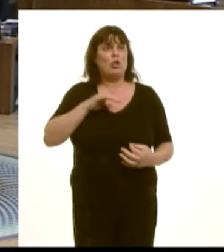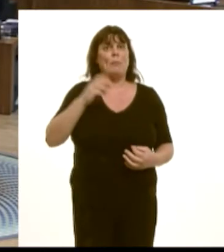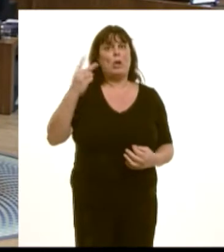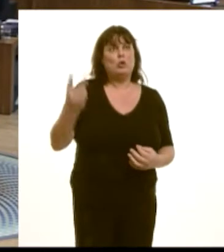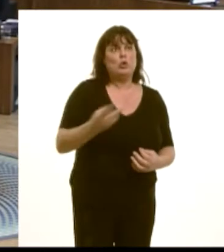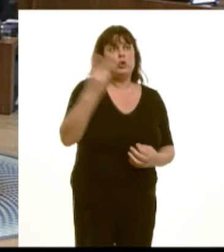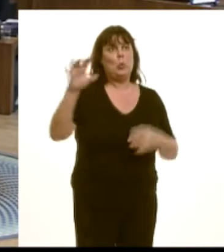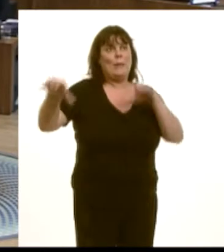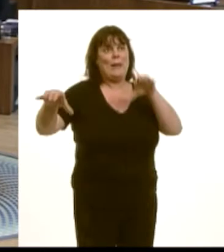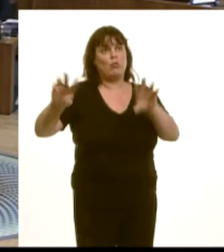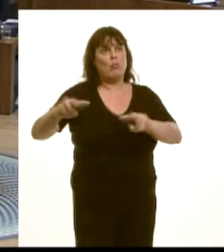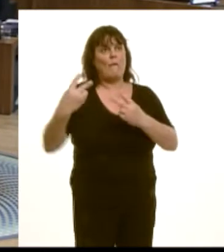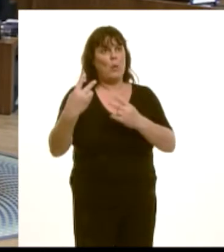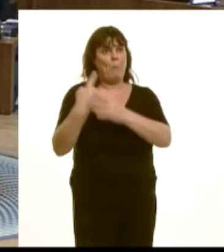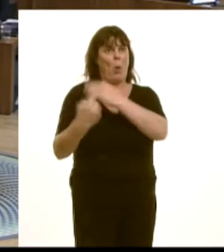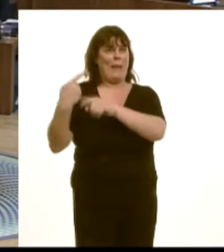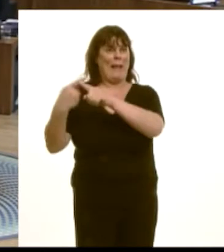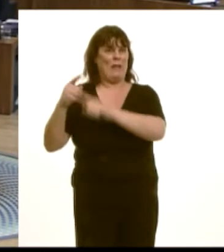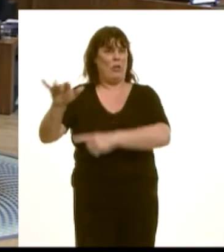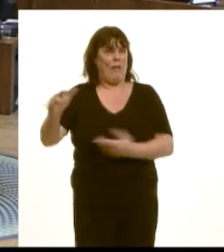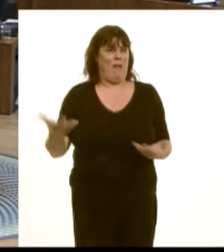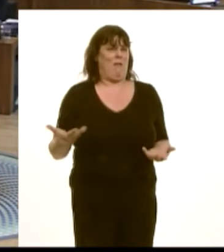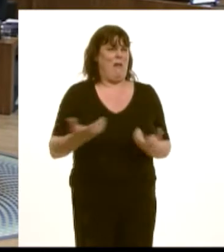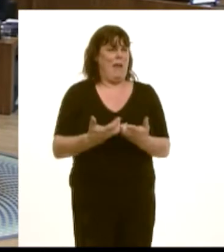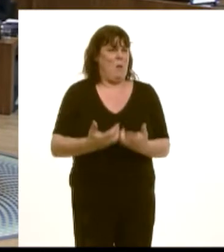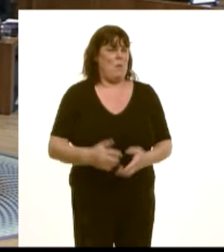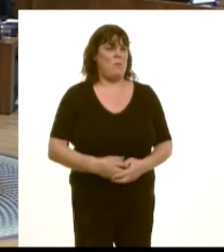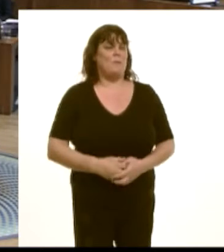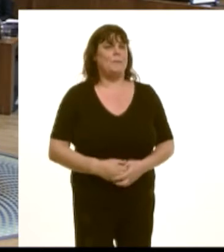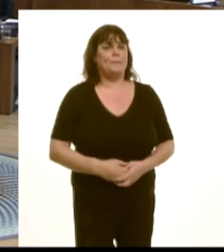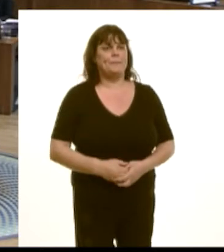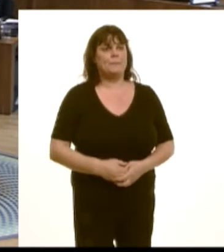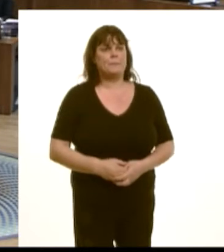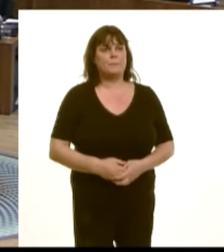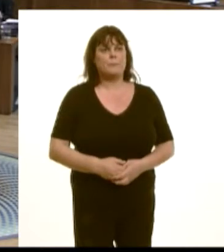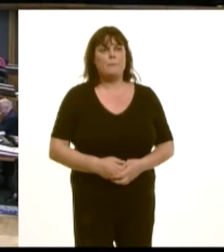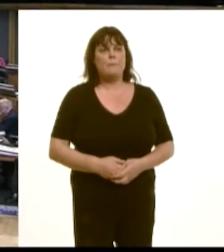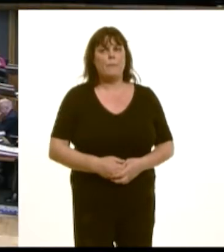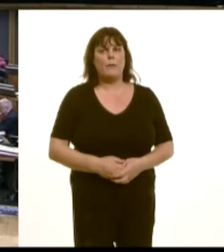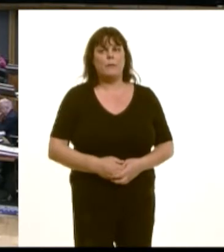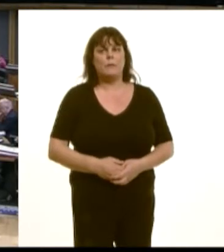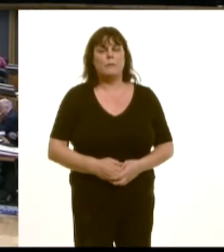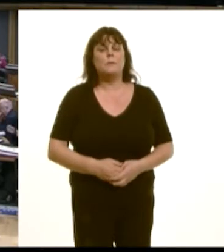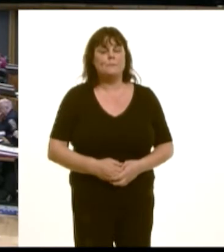Bethan Jenkins: First Minister, I agree with what Sandy Mewies said, and Gwenda Thomas